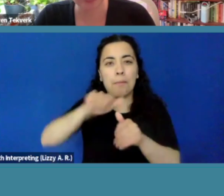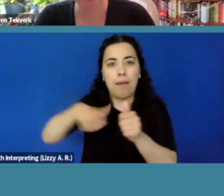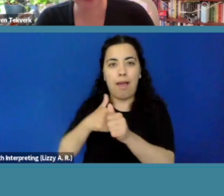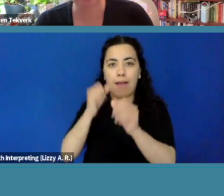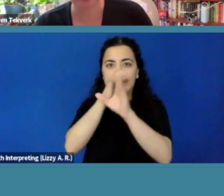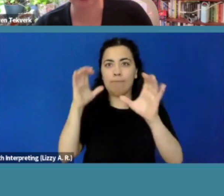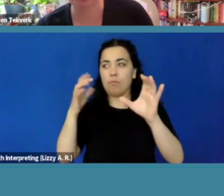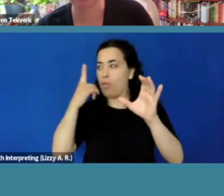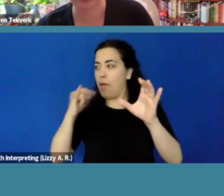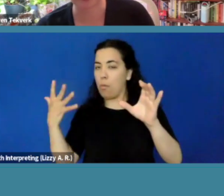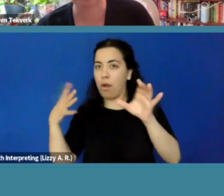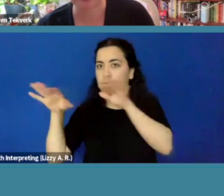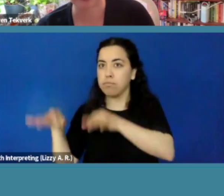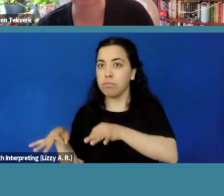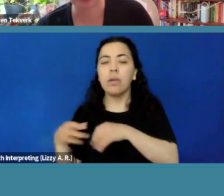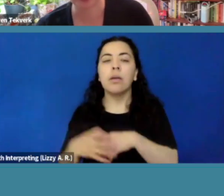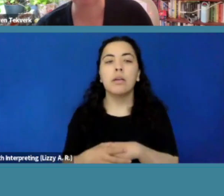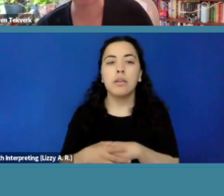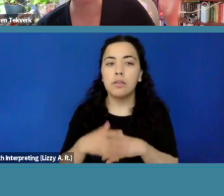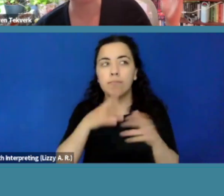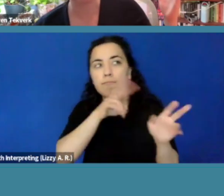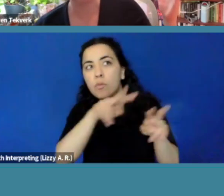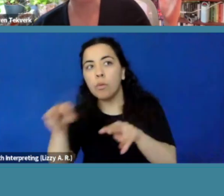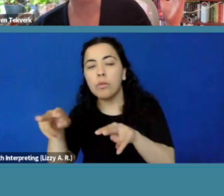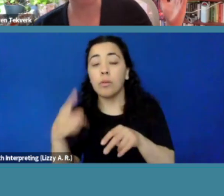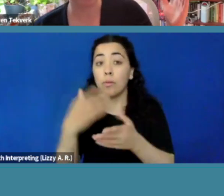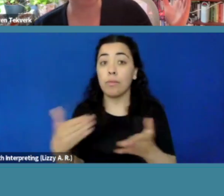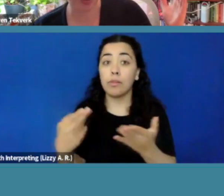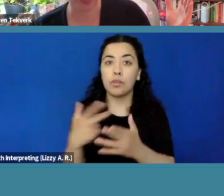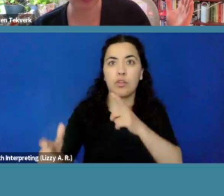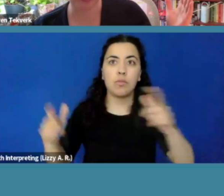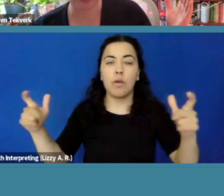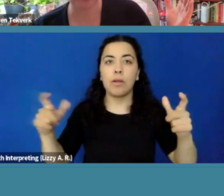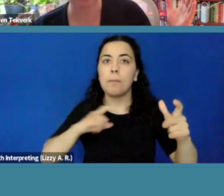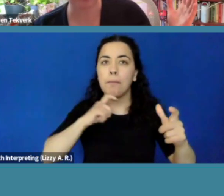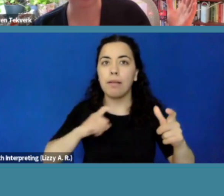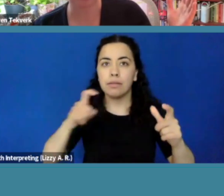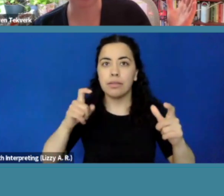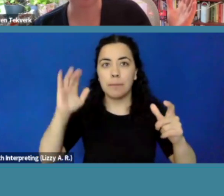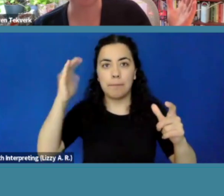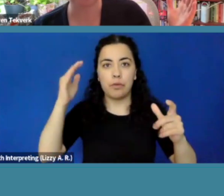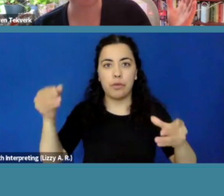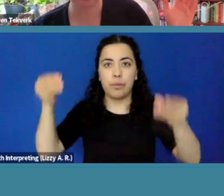a large plastic mirror mounted on a pole that allowed folks